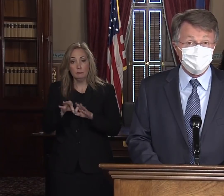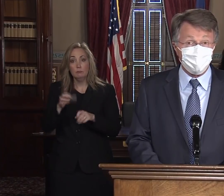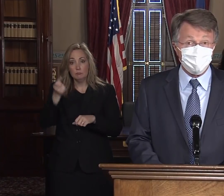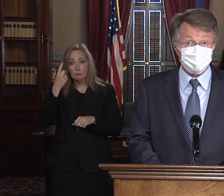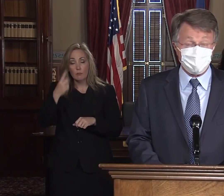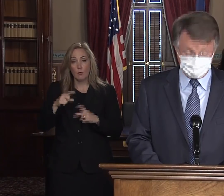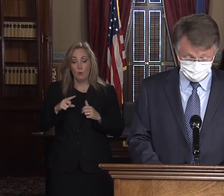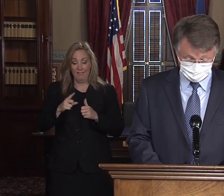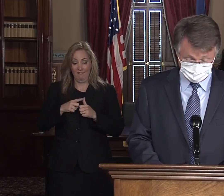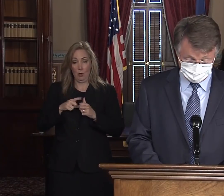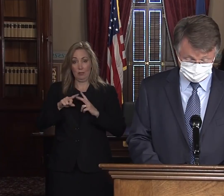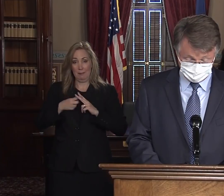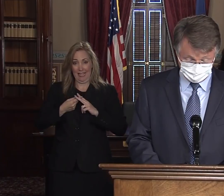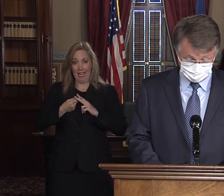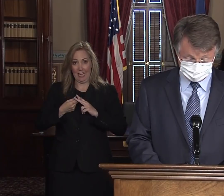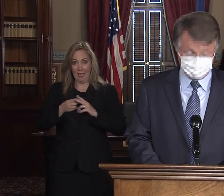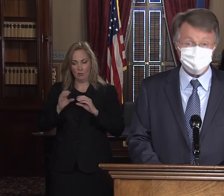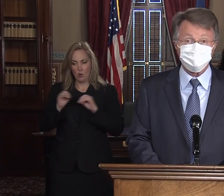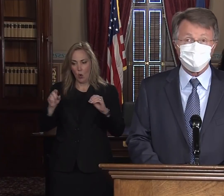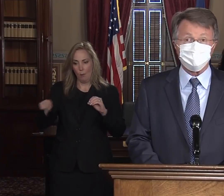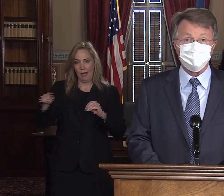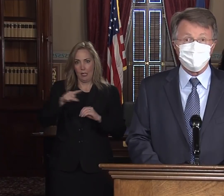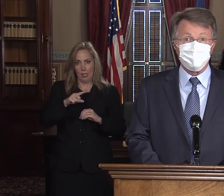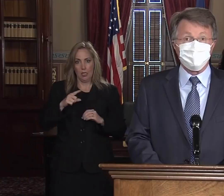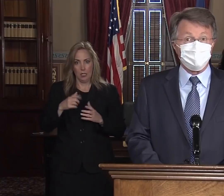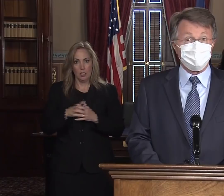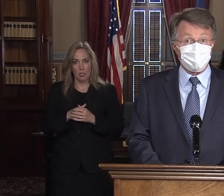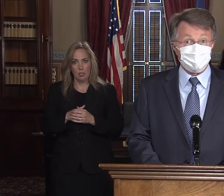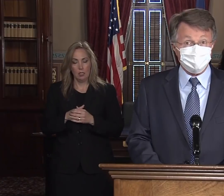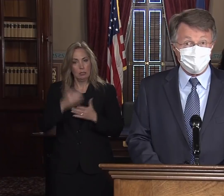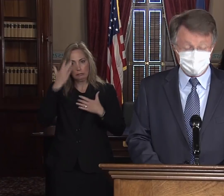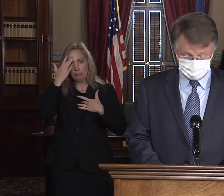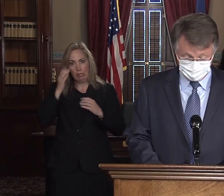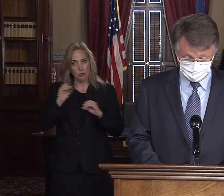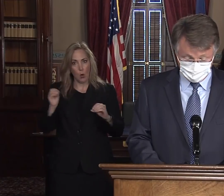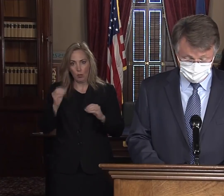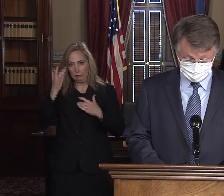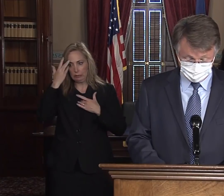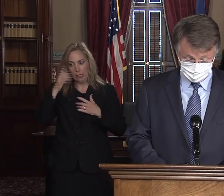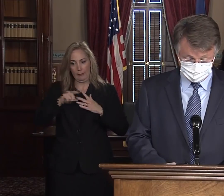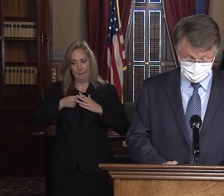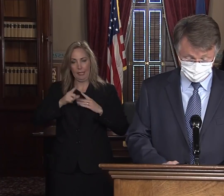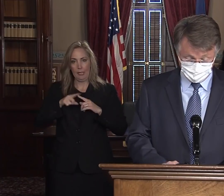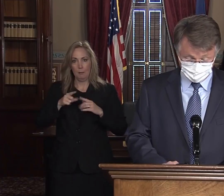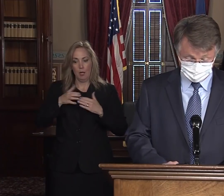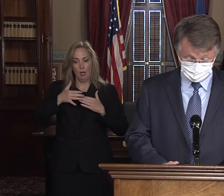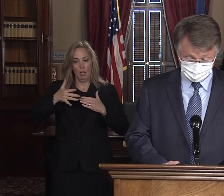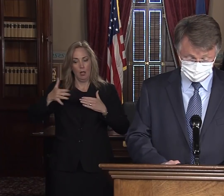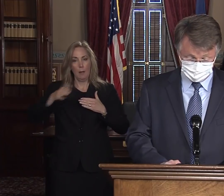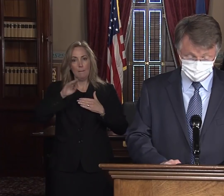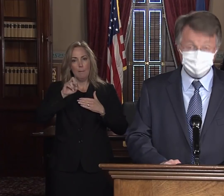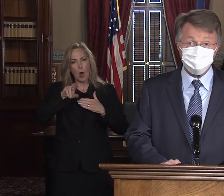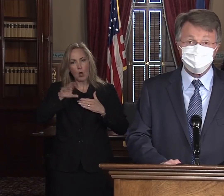NEEDED TO DO FOR MINISTRY TO TAKE PLACE. IT'S IMPORTANT TO UNDERSTAND, NO ONE IN OUR CONGREGATION WAS